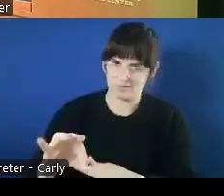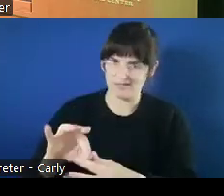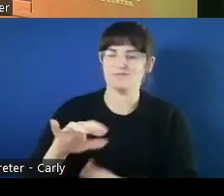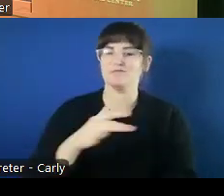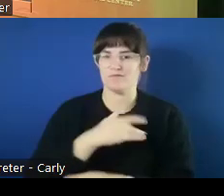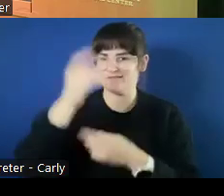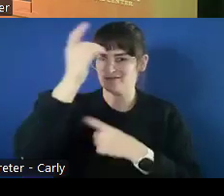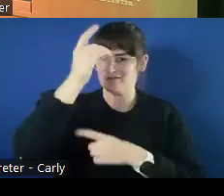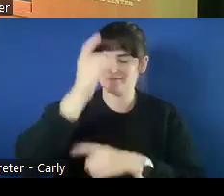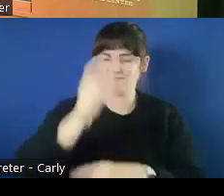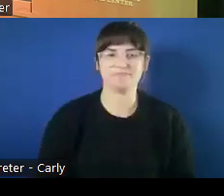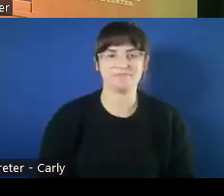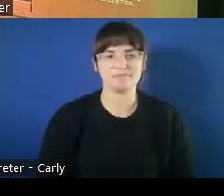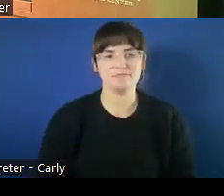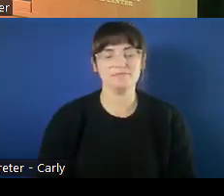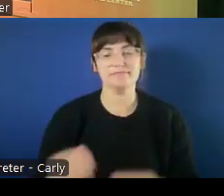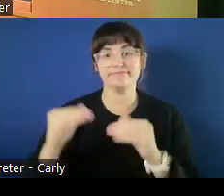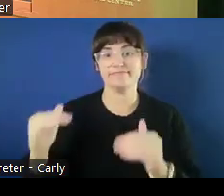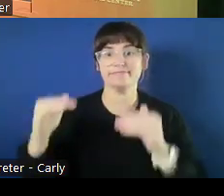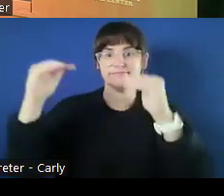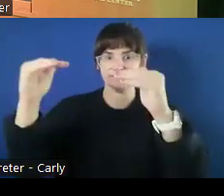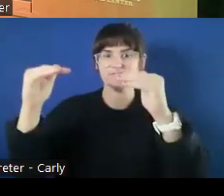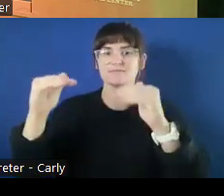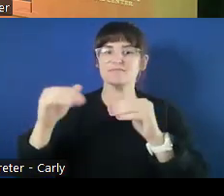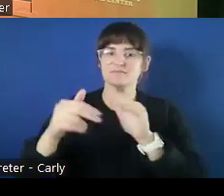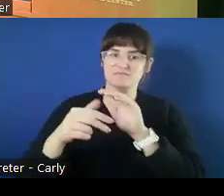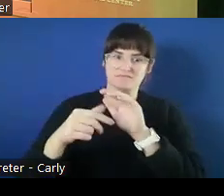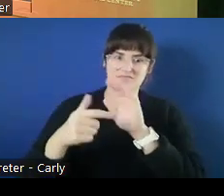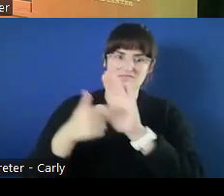they're also associated with elevated markers of endothelial dysfunction so the endothelium